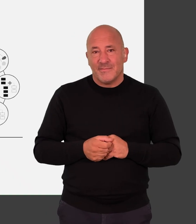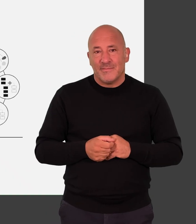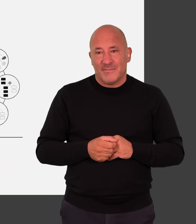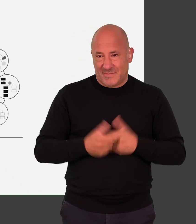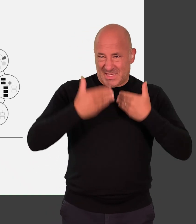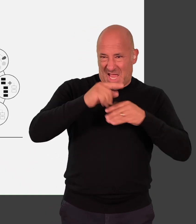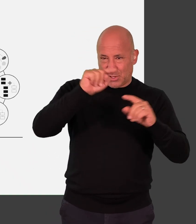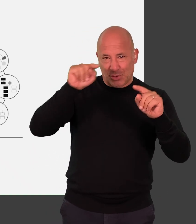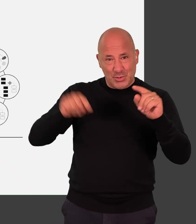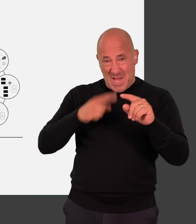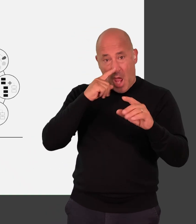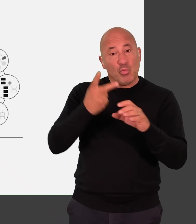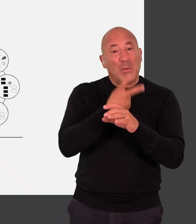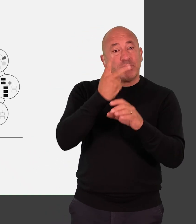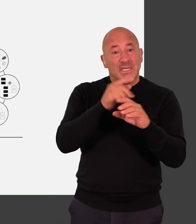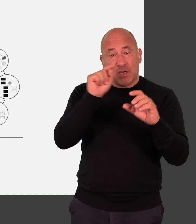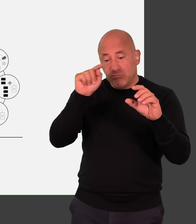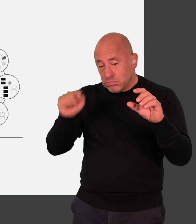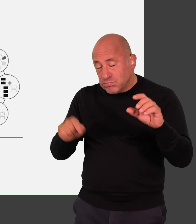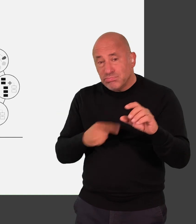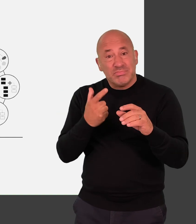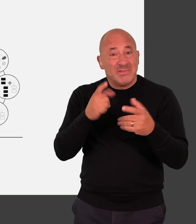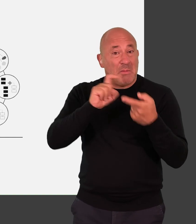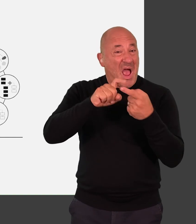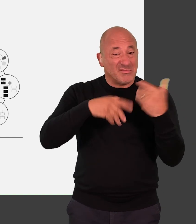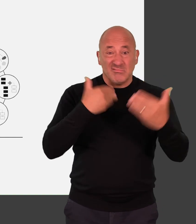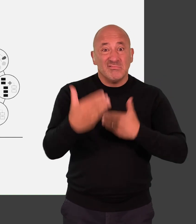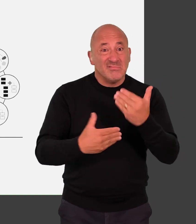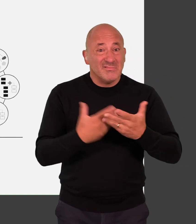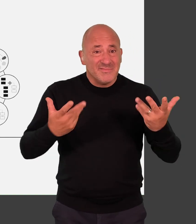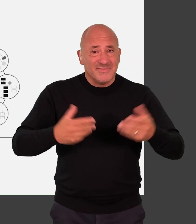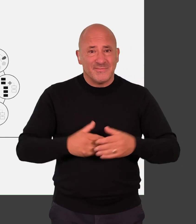Stages may be repeated as and when required.